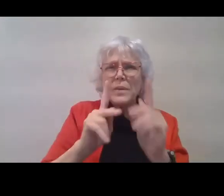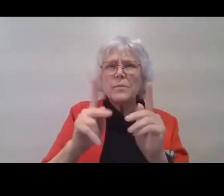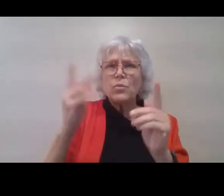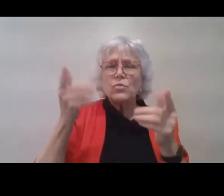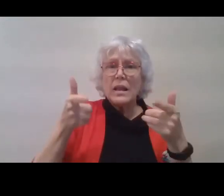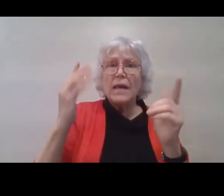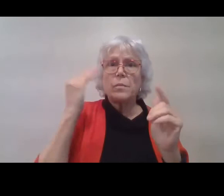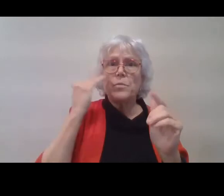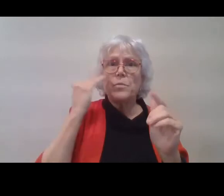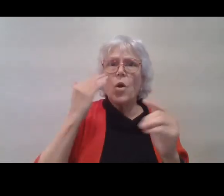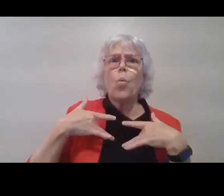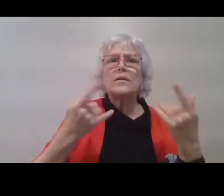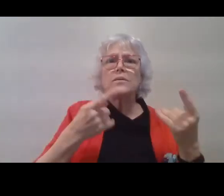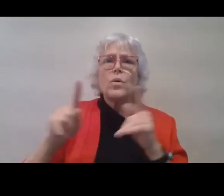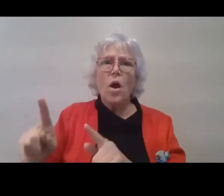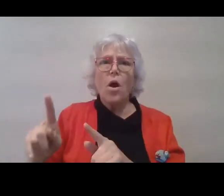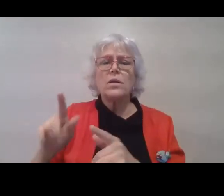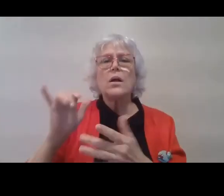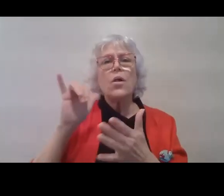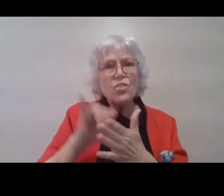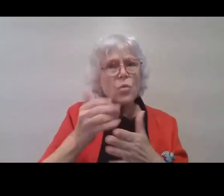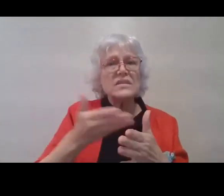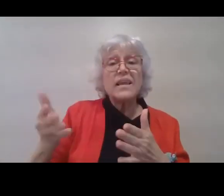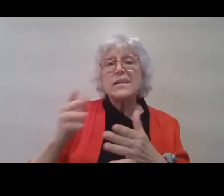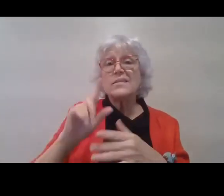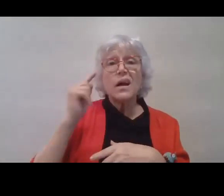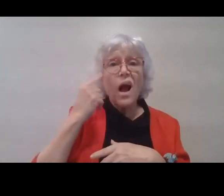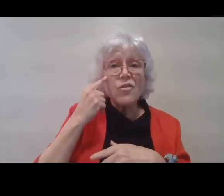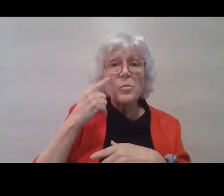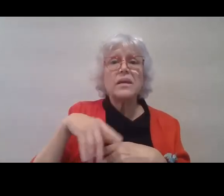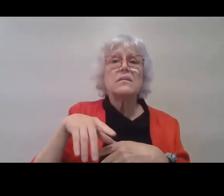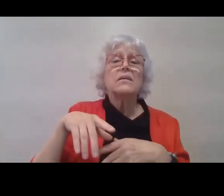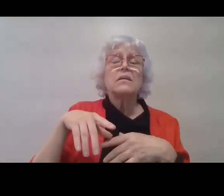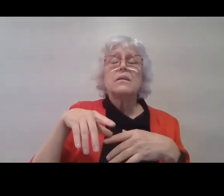These are things that mainstream media and the government will not share with you. They are